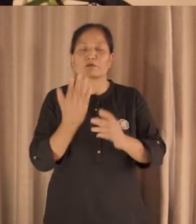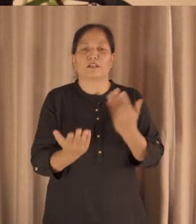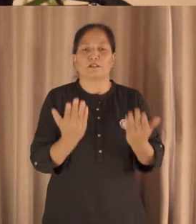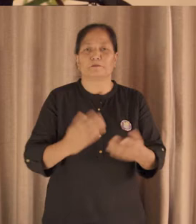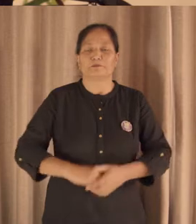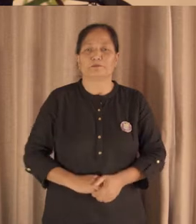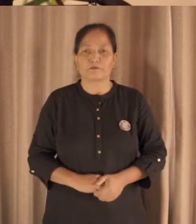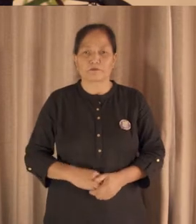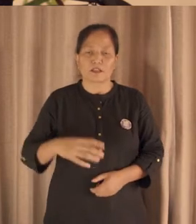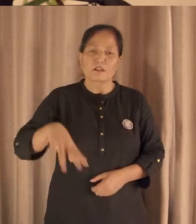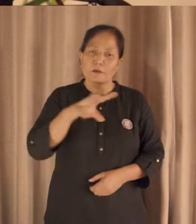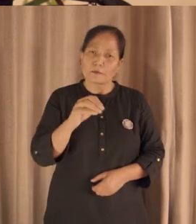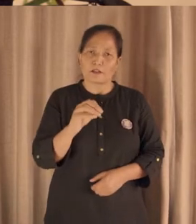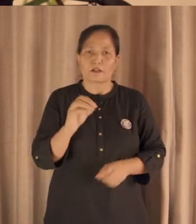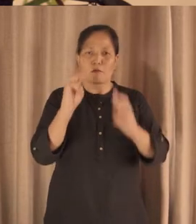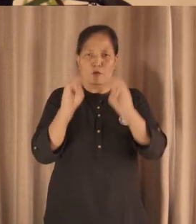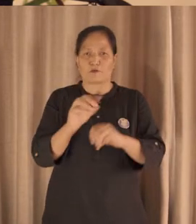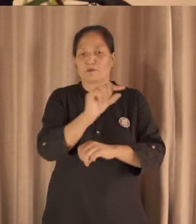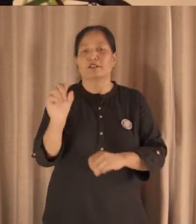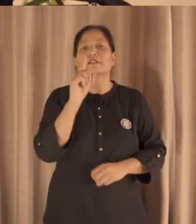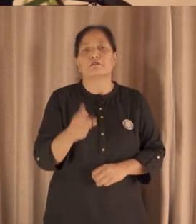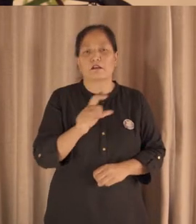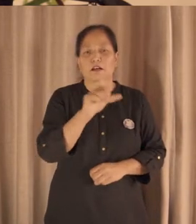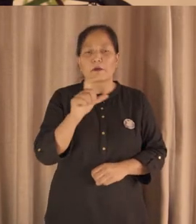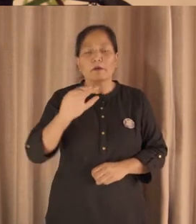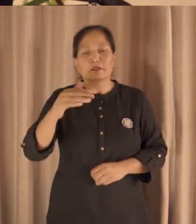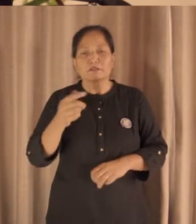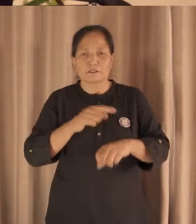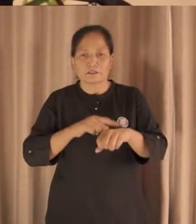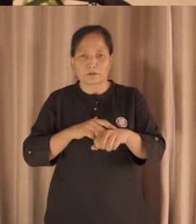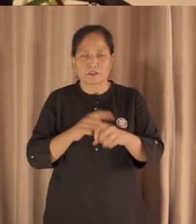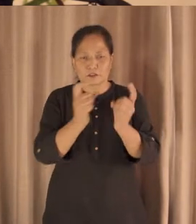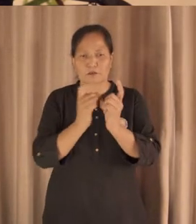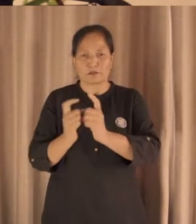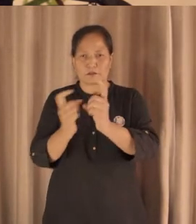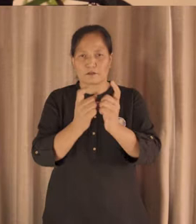is the indigenous people’s movement as the movement was still in the streets that did